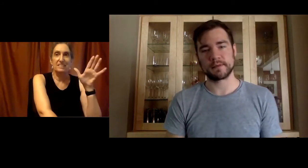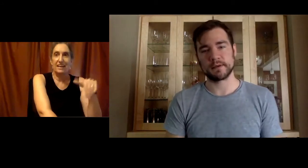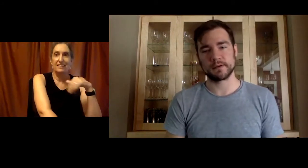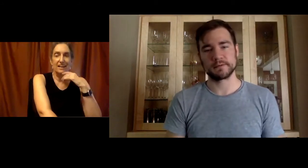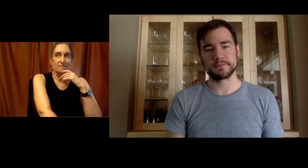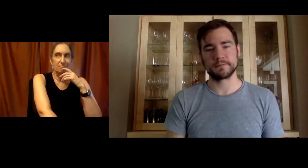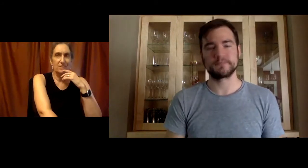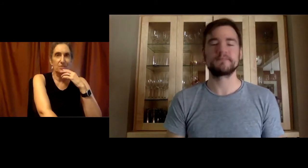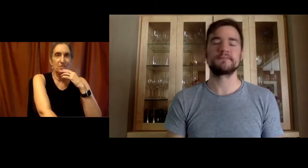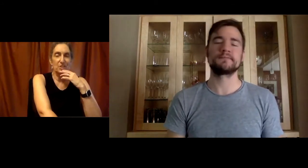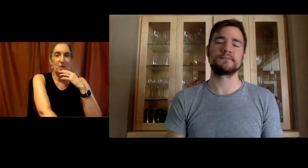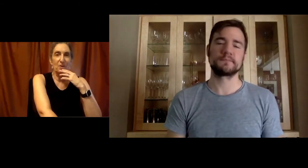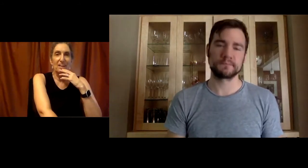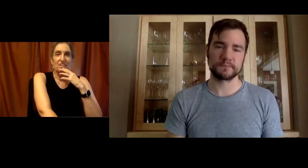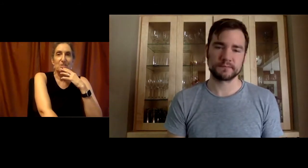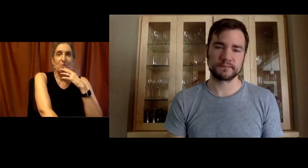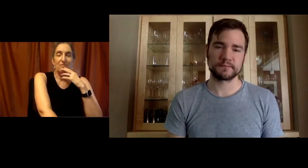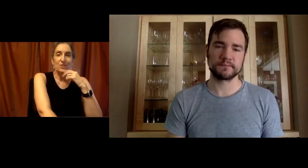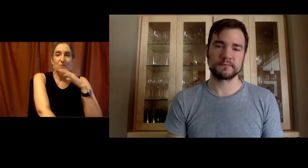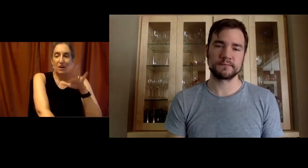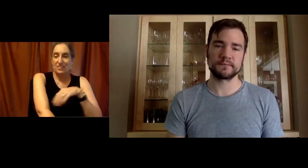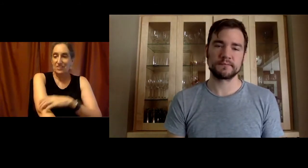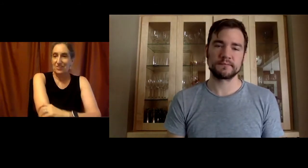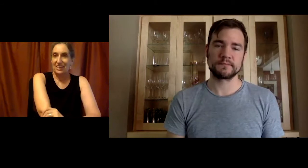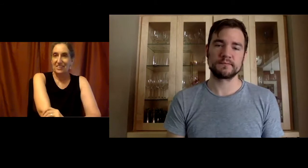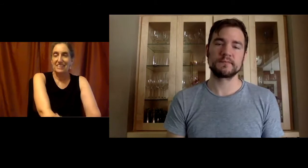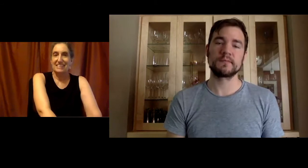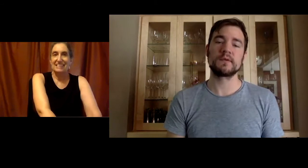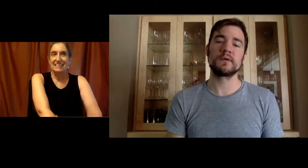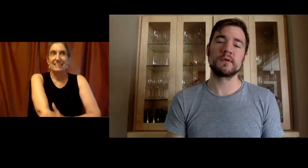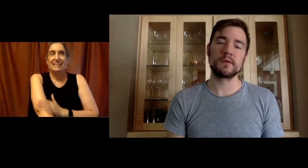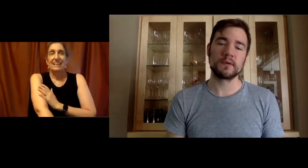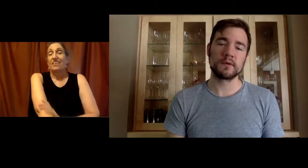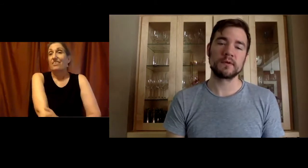my dad died several years ago. So they have a new artistic director in TD.